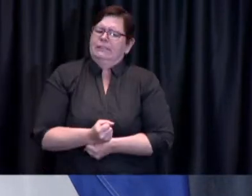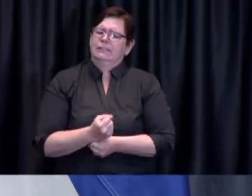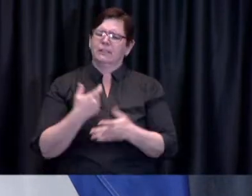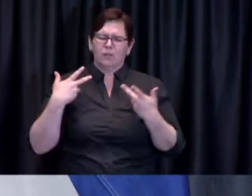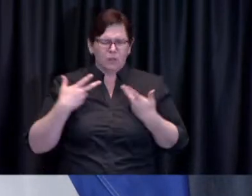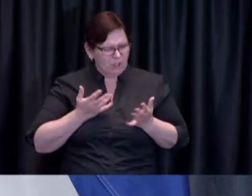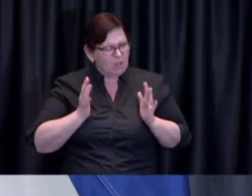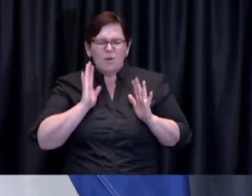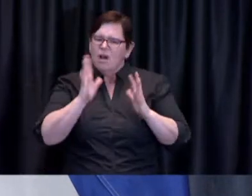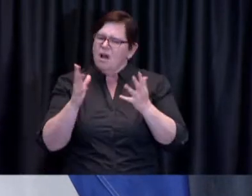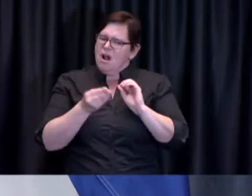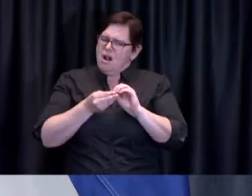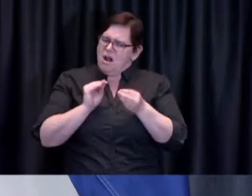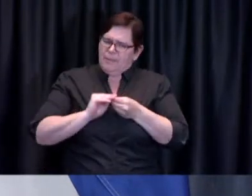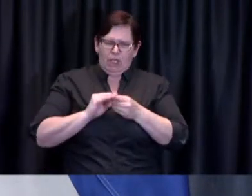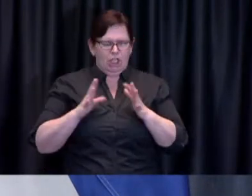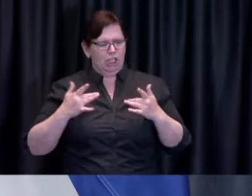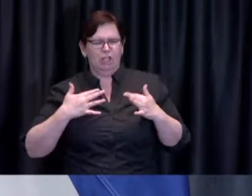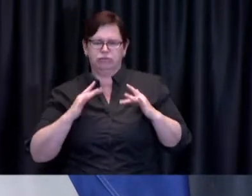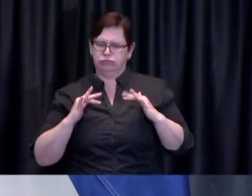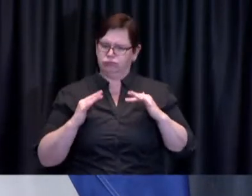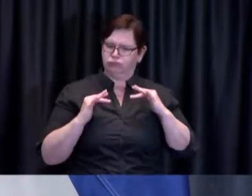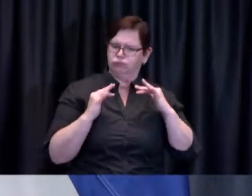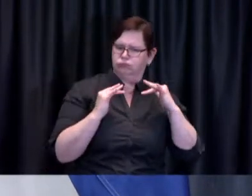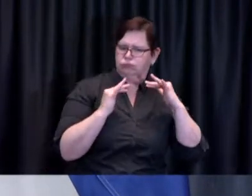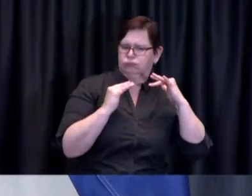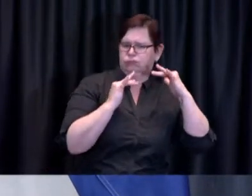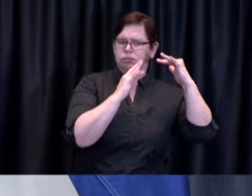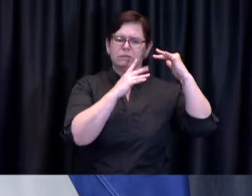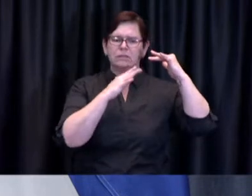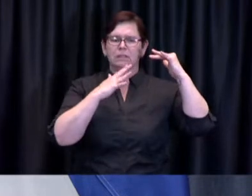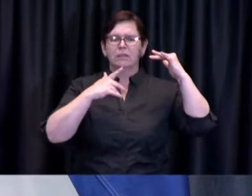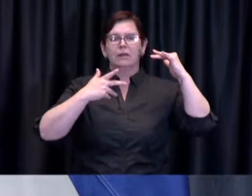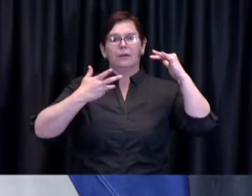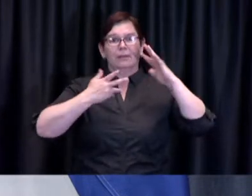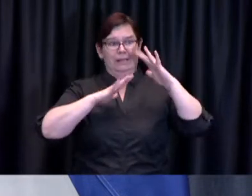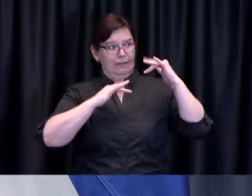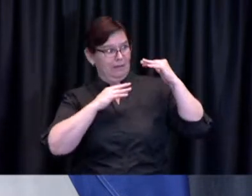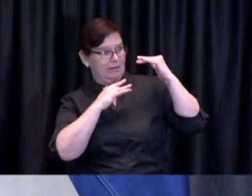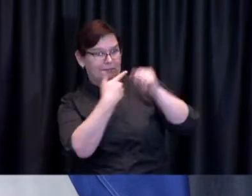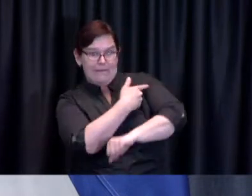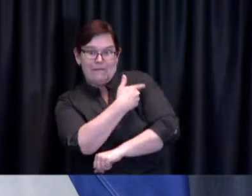will likely need to move to a more open status as a city it won't be without collective effort